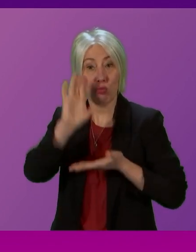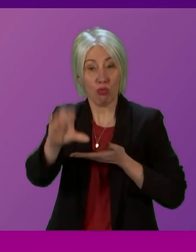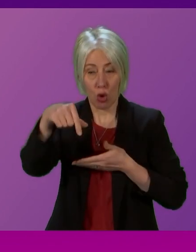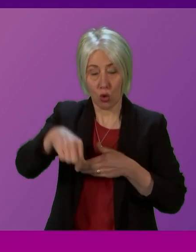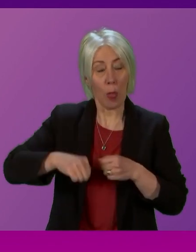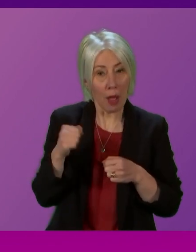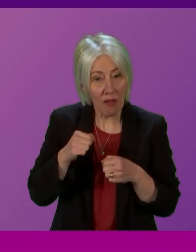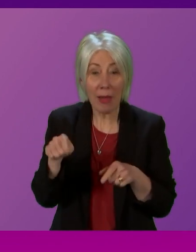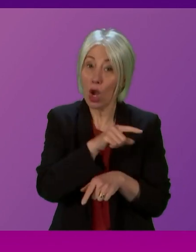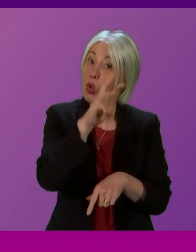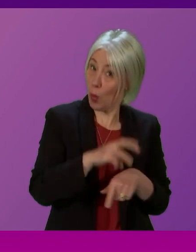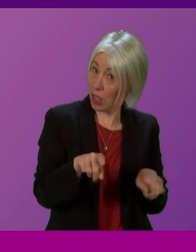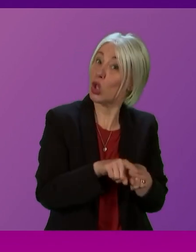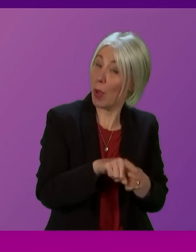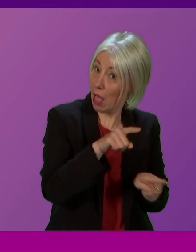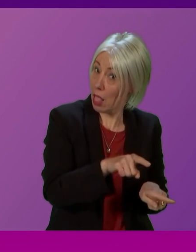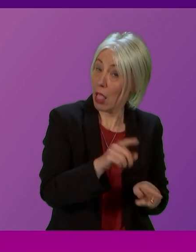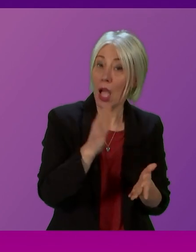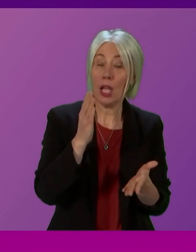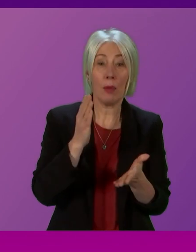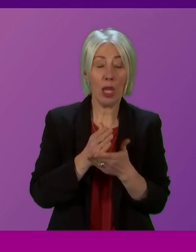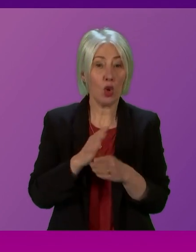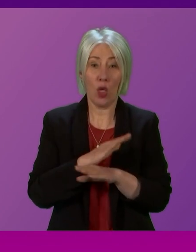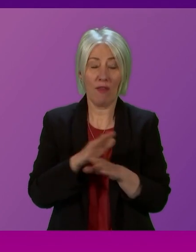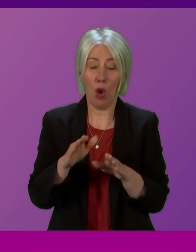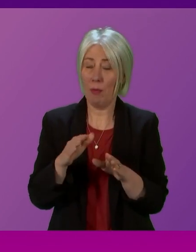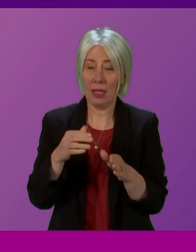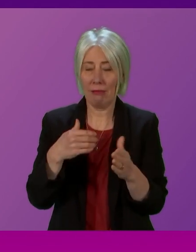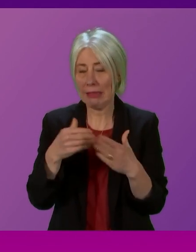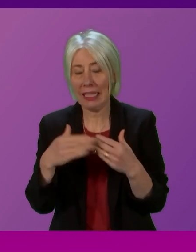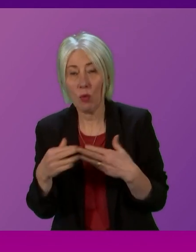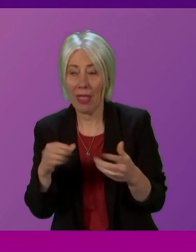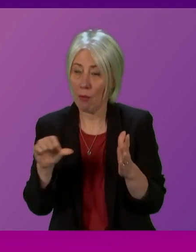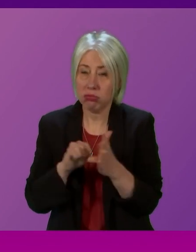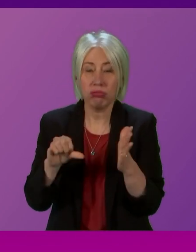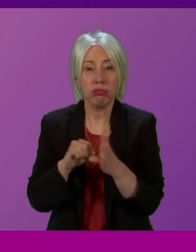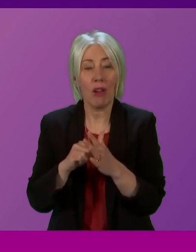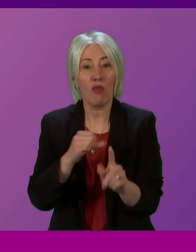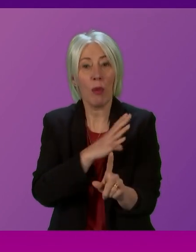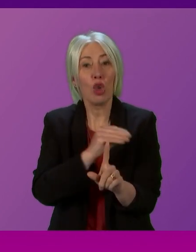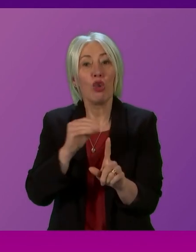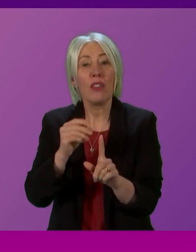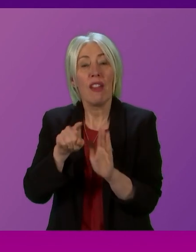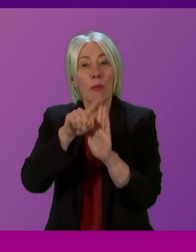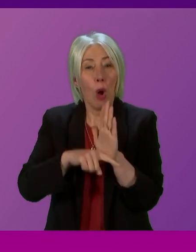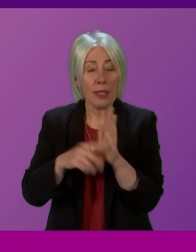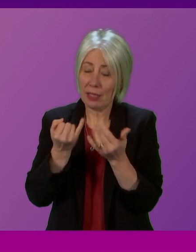Wales, while we are at it—and dealt with the fallout of a decade of failed Tory policies, which have been exacerbated by Brexit—